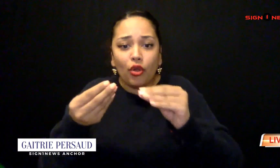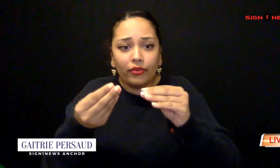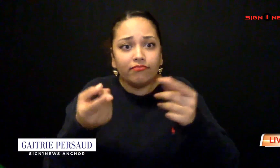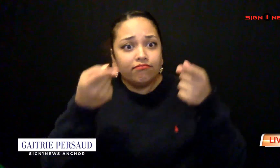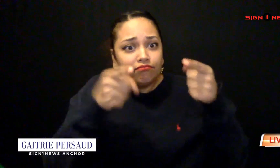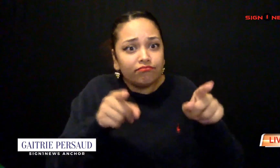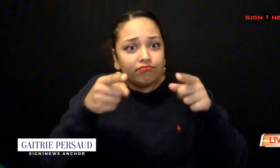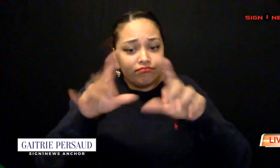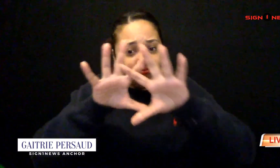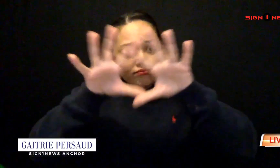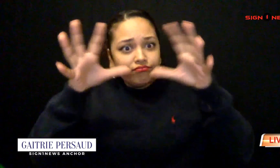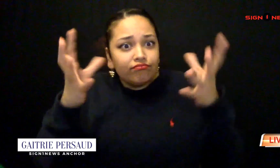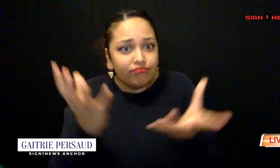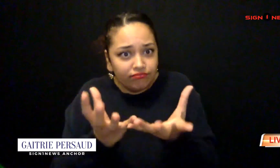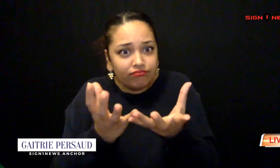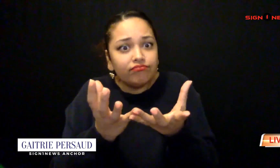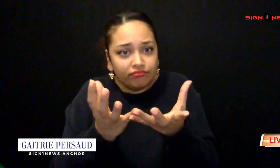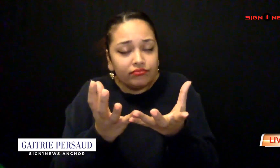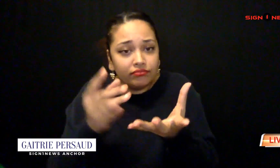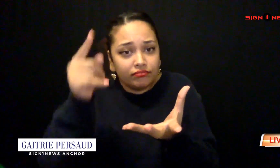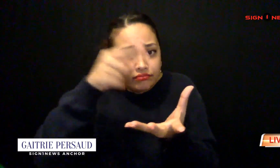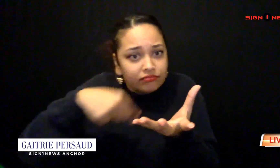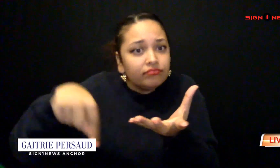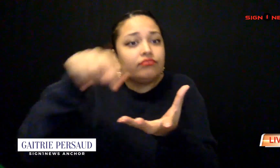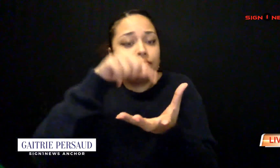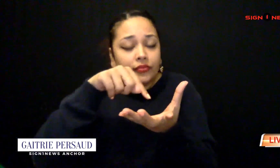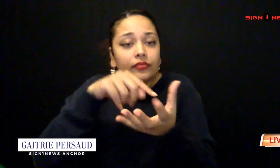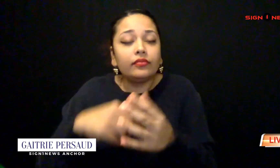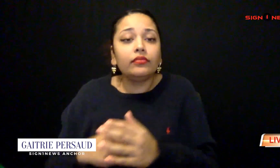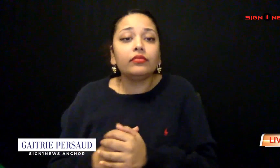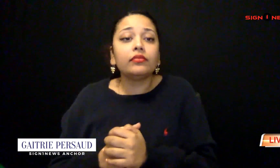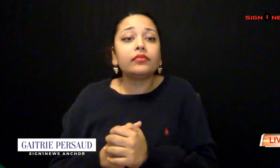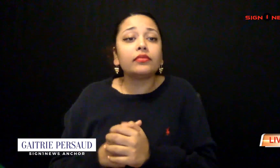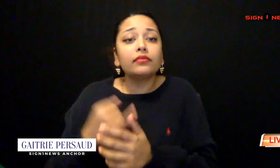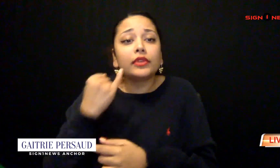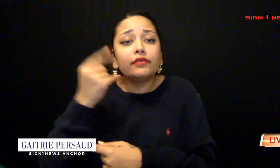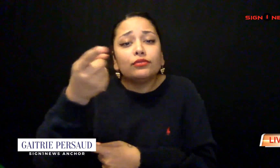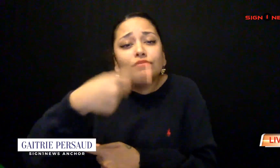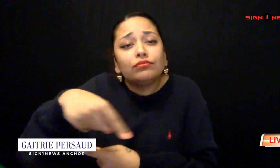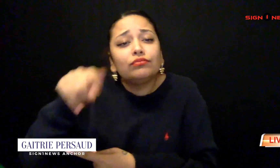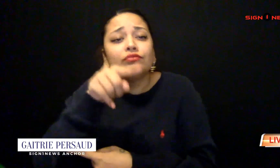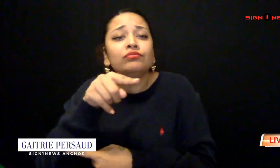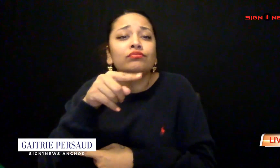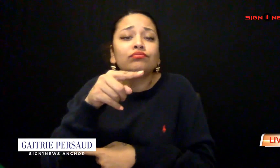here's a quick look at the top trending stories making headlines today